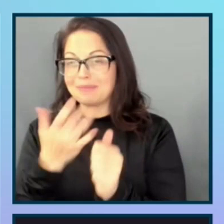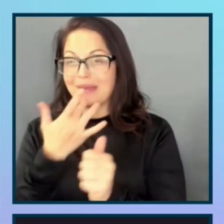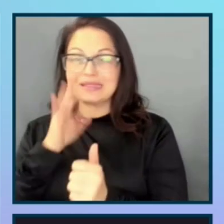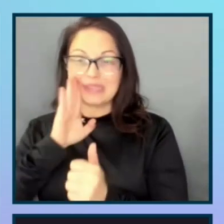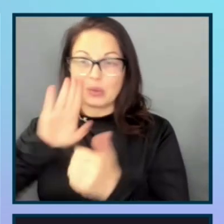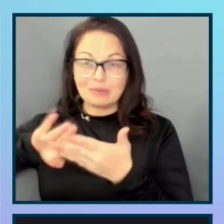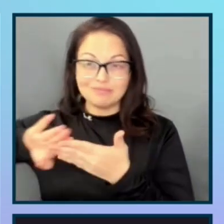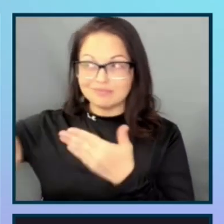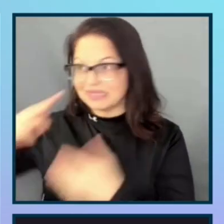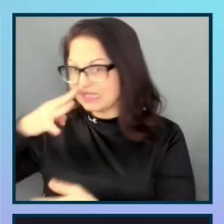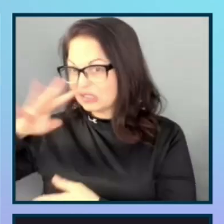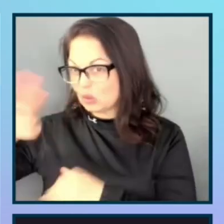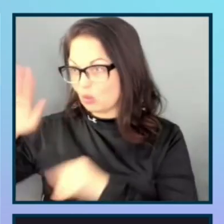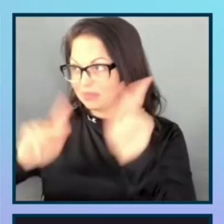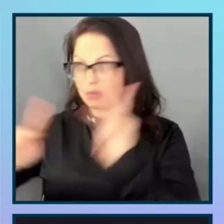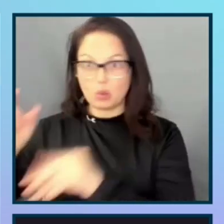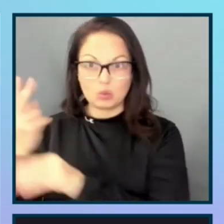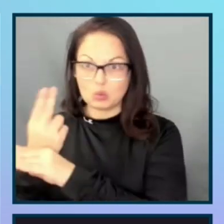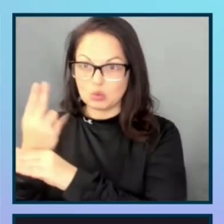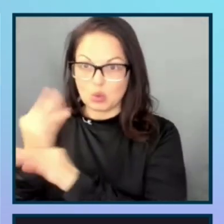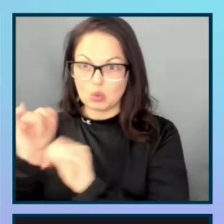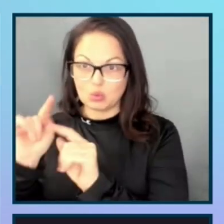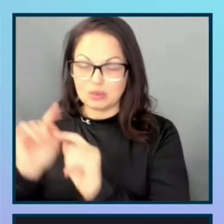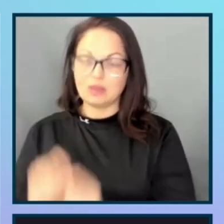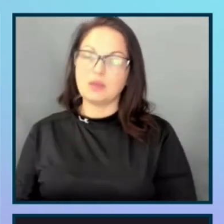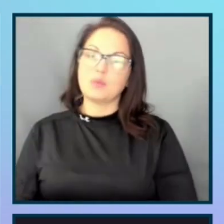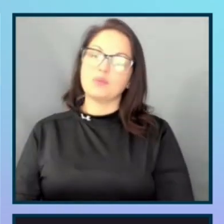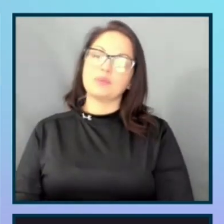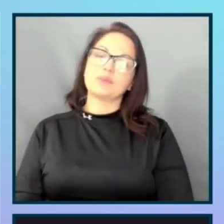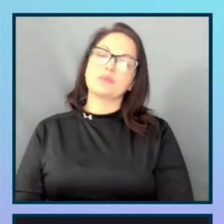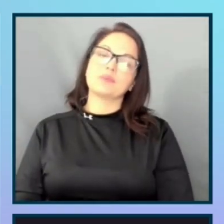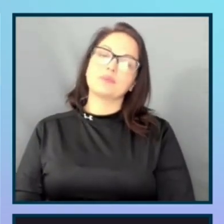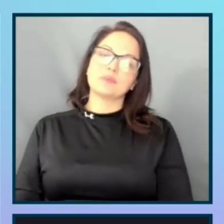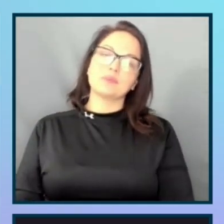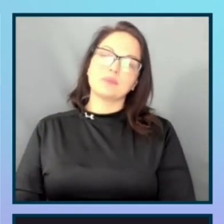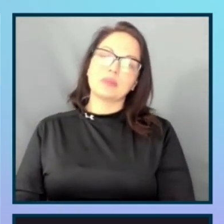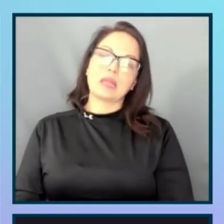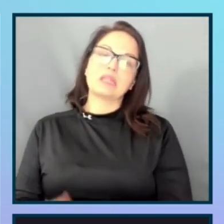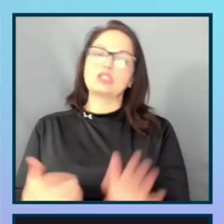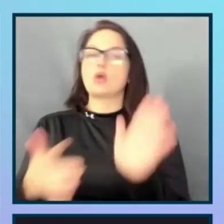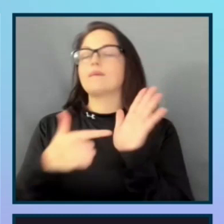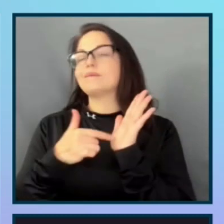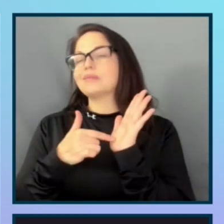If I take an example of a metaphor for this, if we ask a shop keeper, for example,